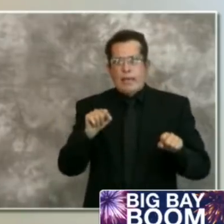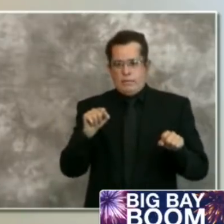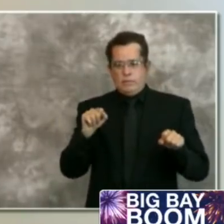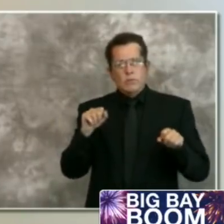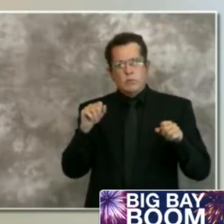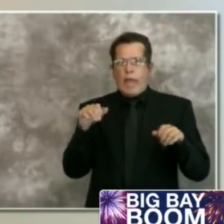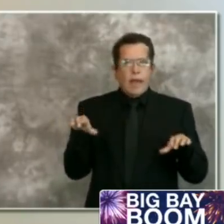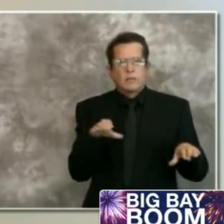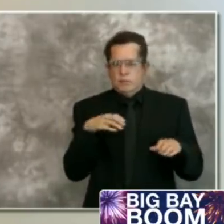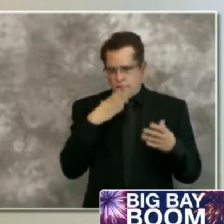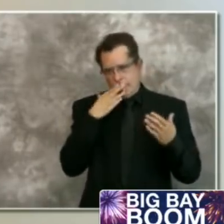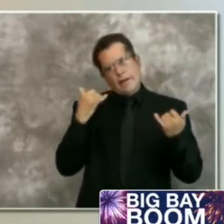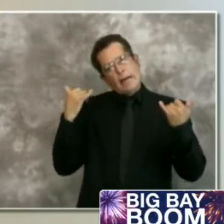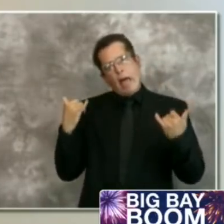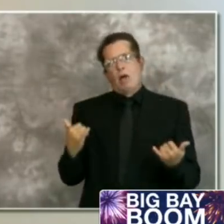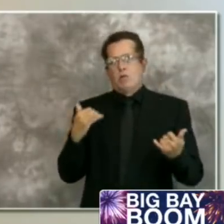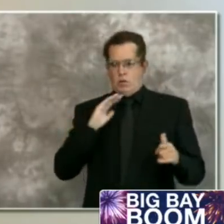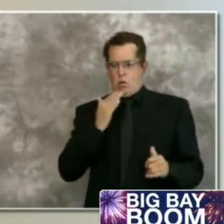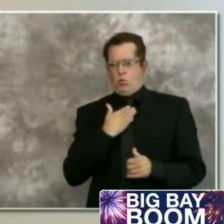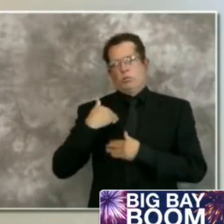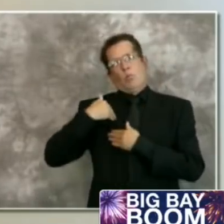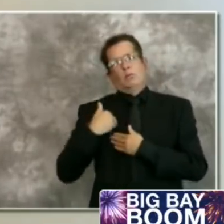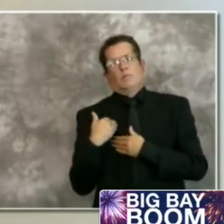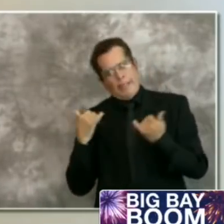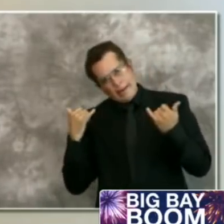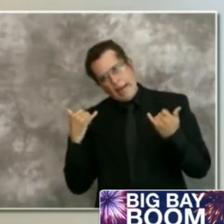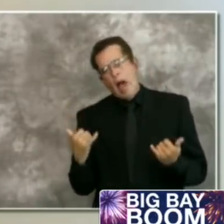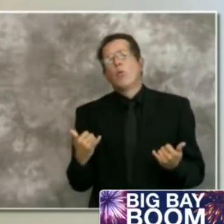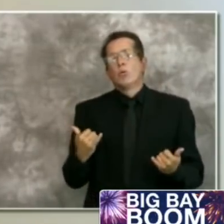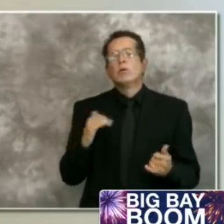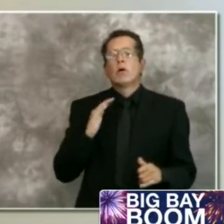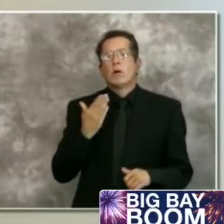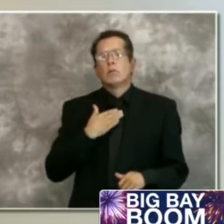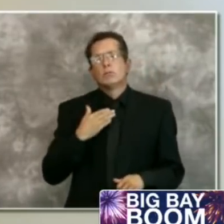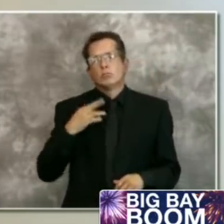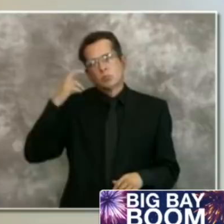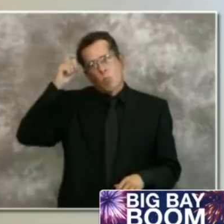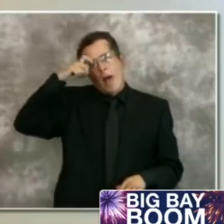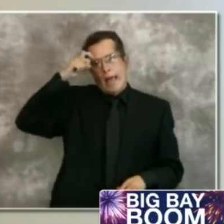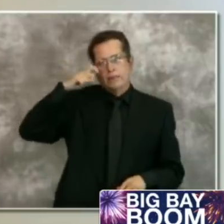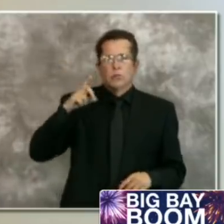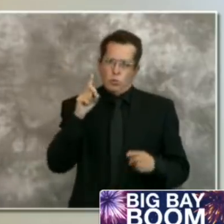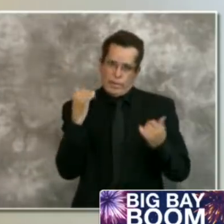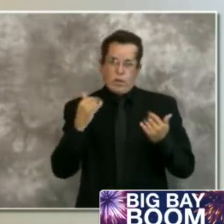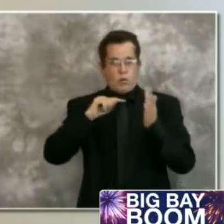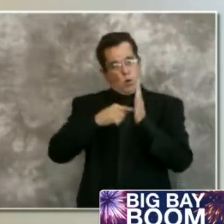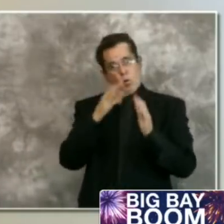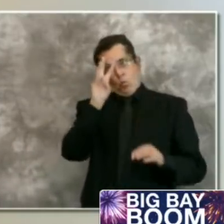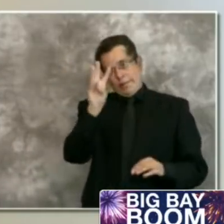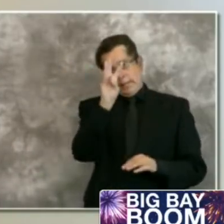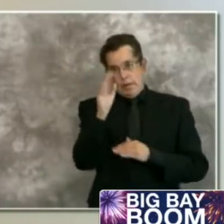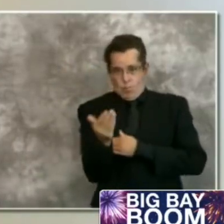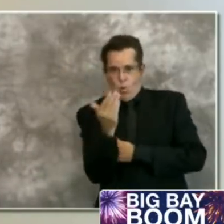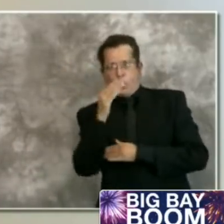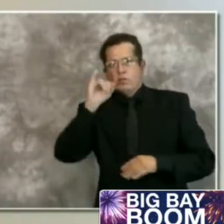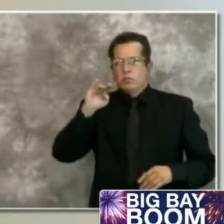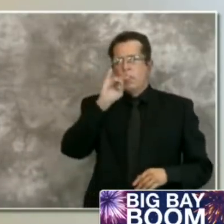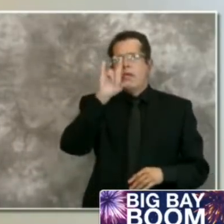AND THE INCREASE IN HOSPITAL THIS. WE DON'T WANT TO BE WAIT TO WAIT TO BE FORCED TO TAKE AN ACTION WHEN WE KNOW THAT IT